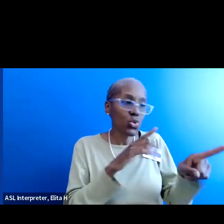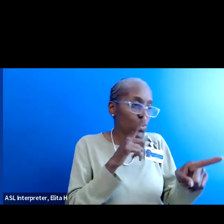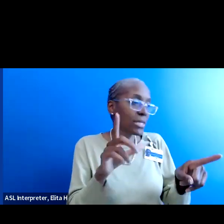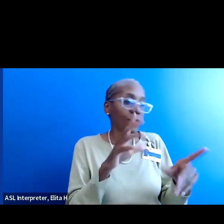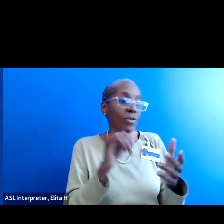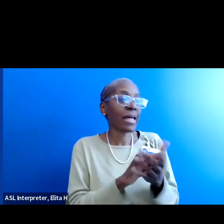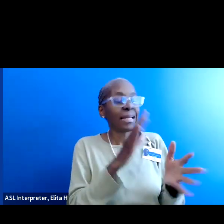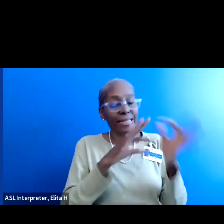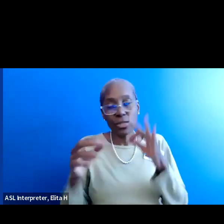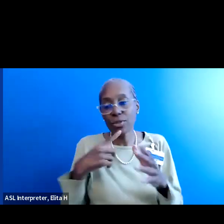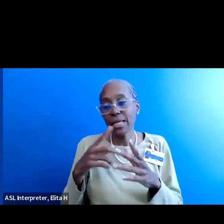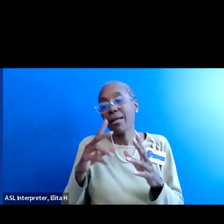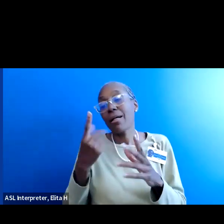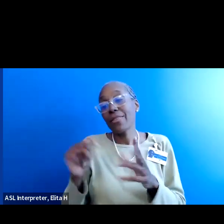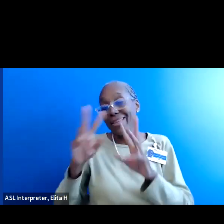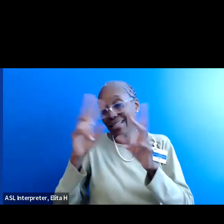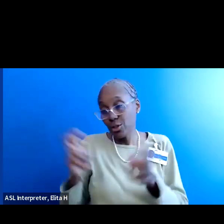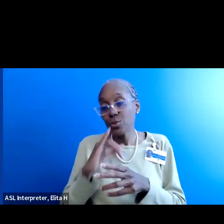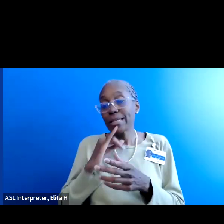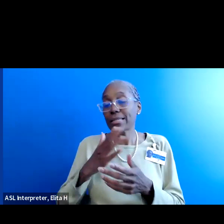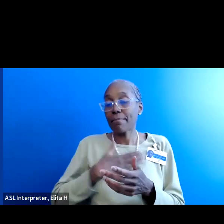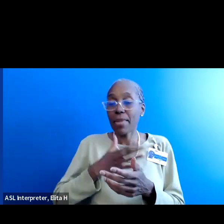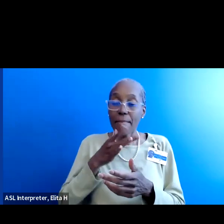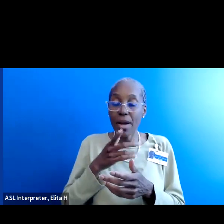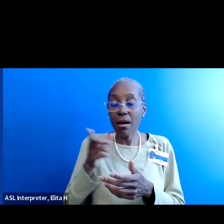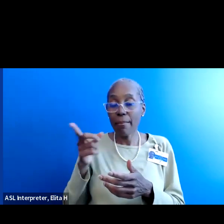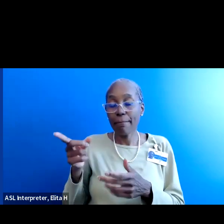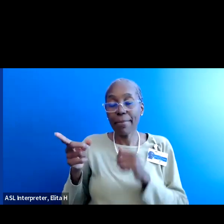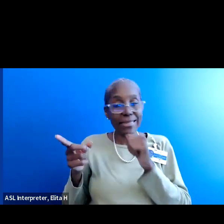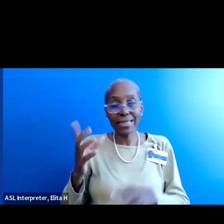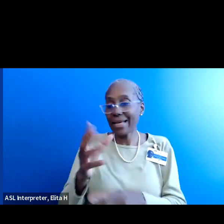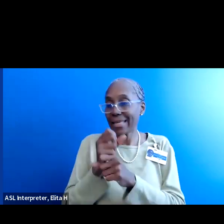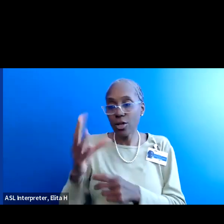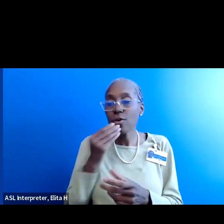Then you would say, the issue is my mother's not receiving her meal on time,